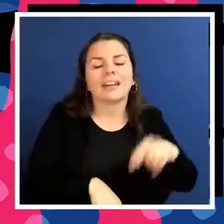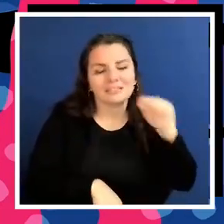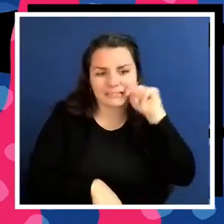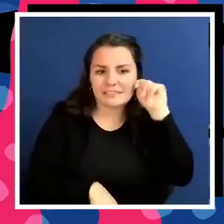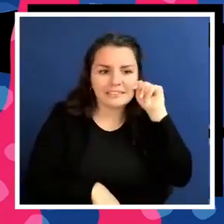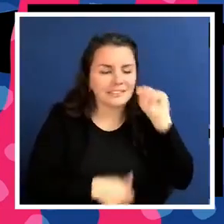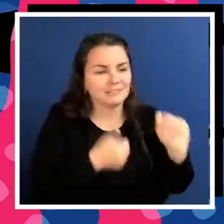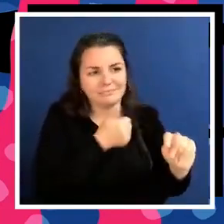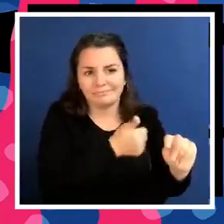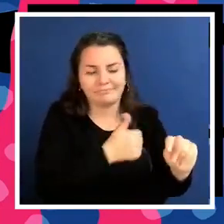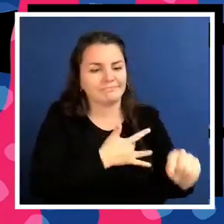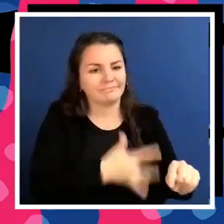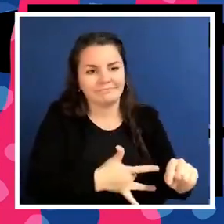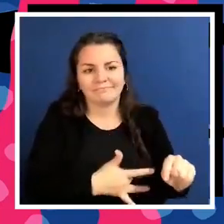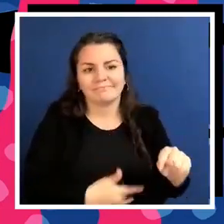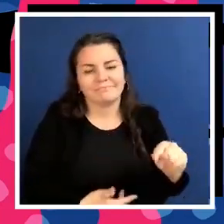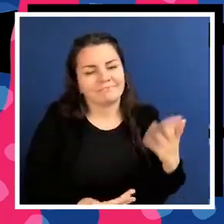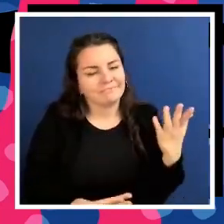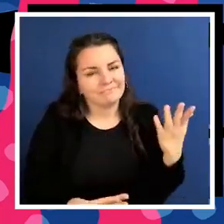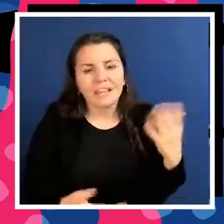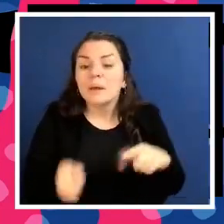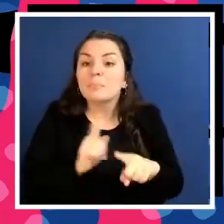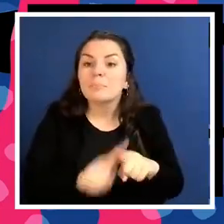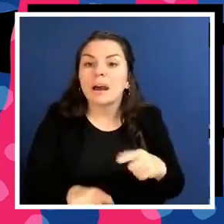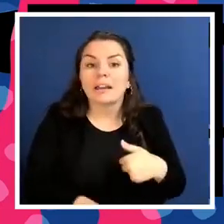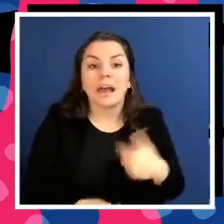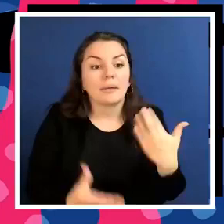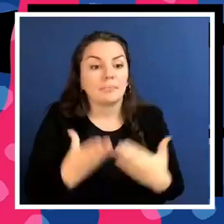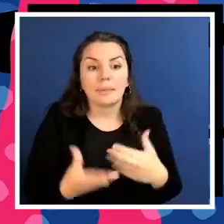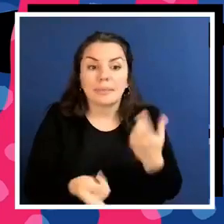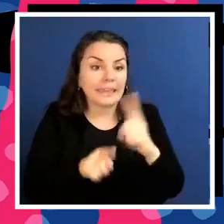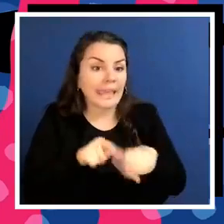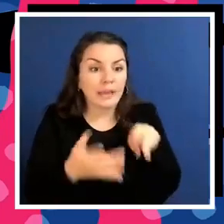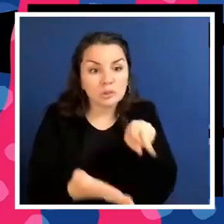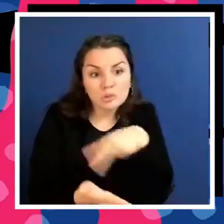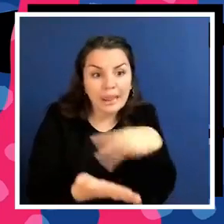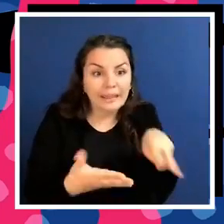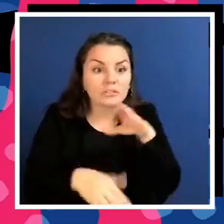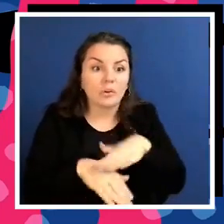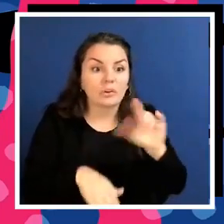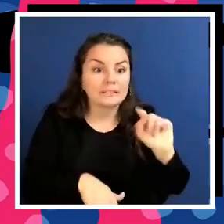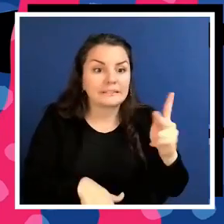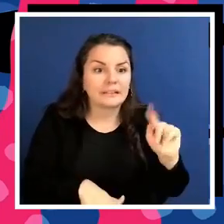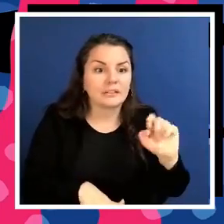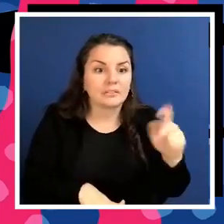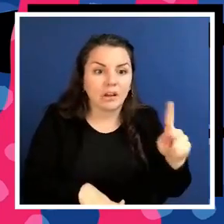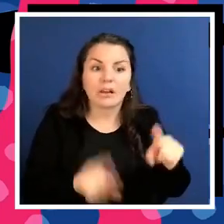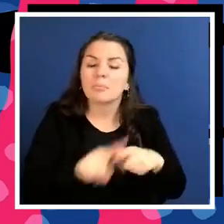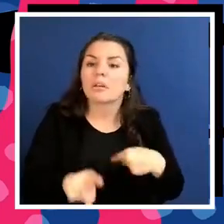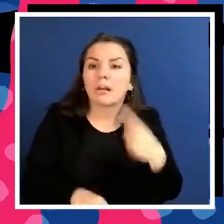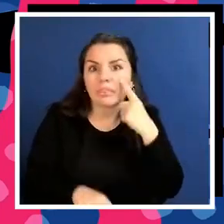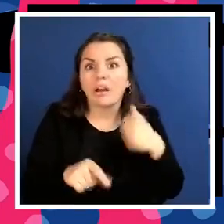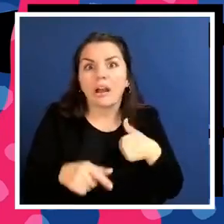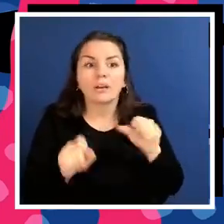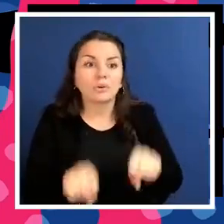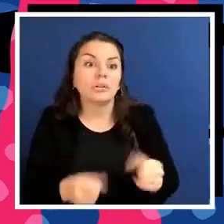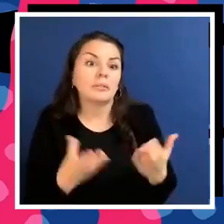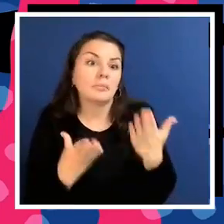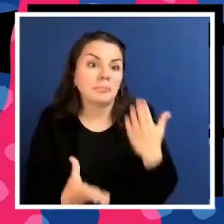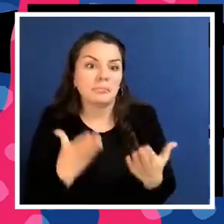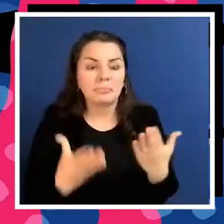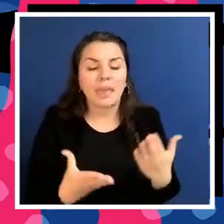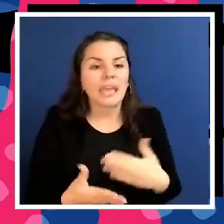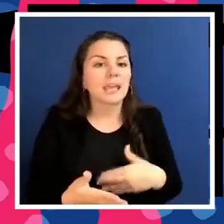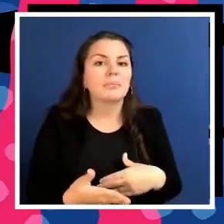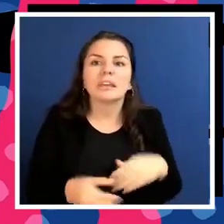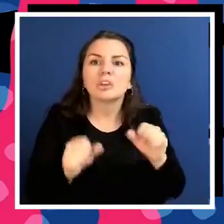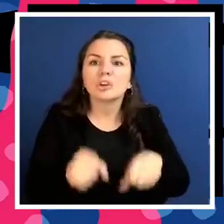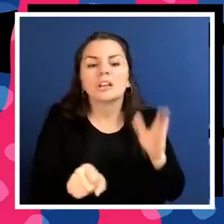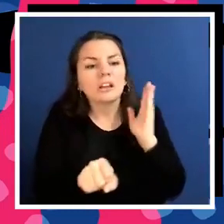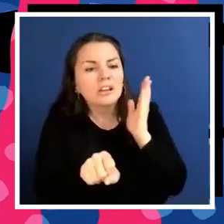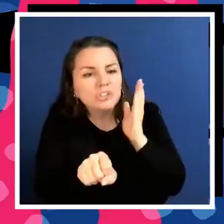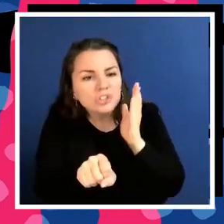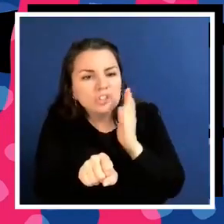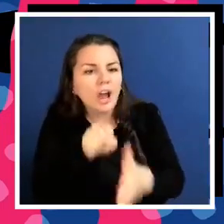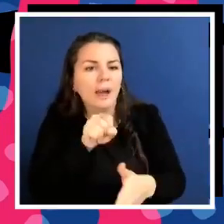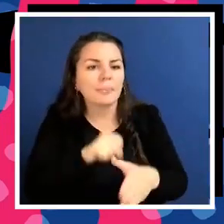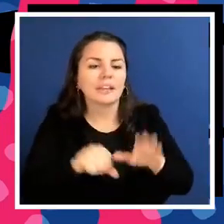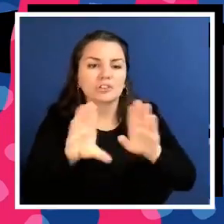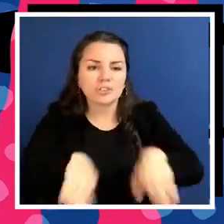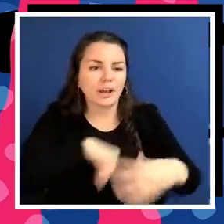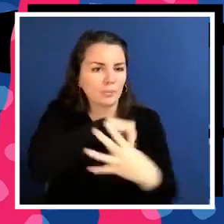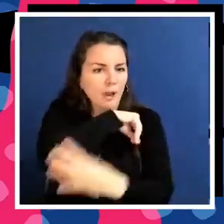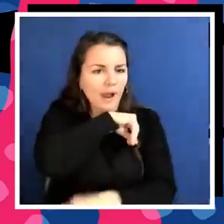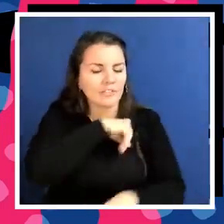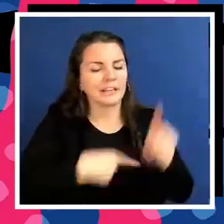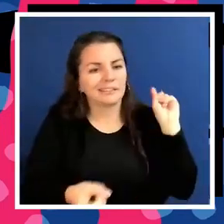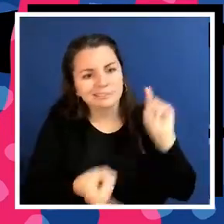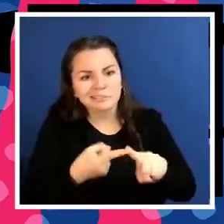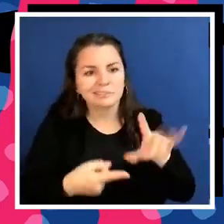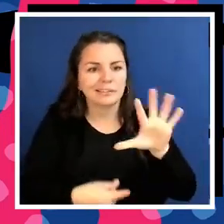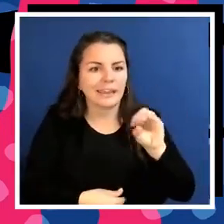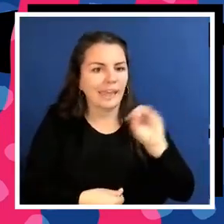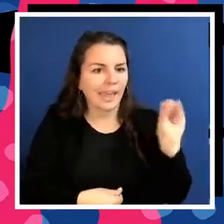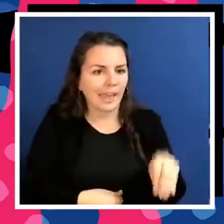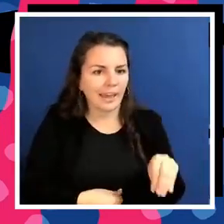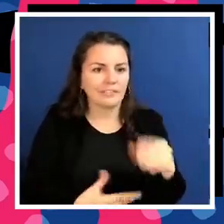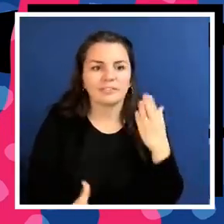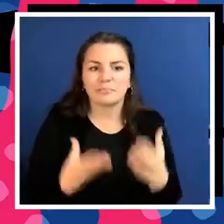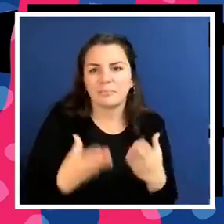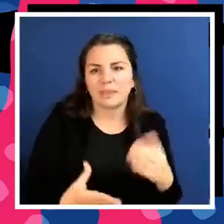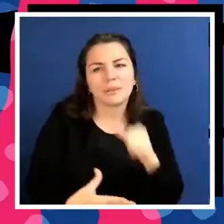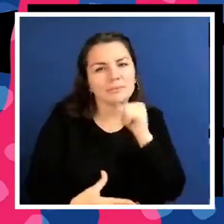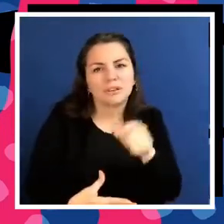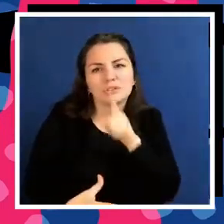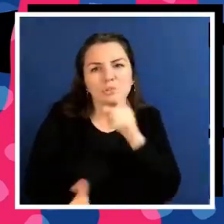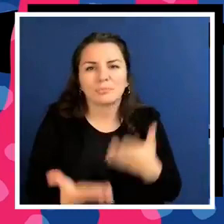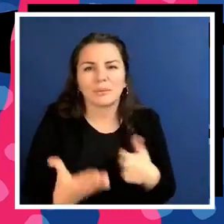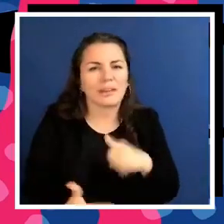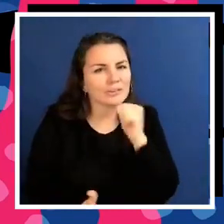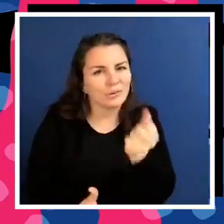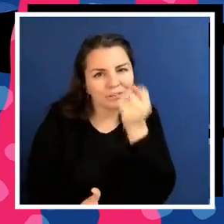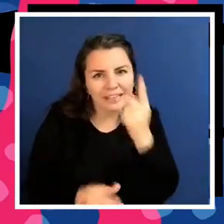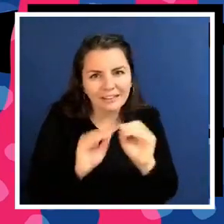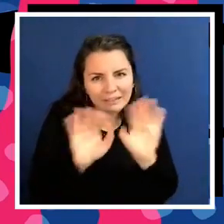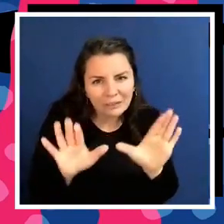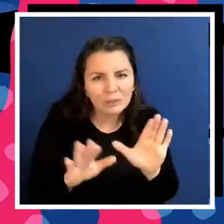SHE SAID HE WON'T BE WORKING UP